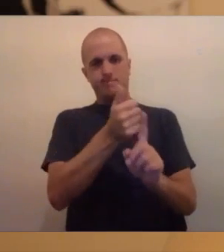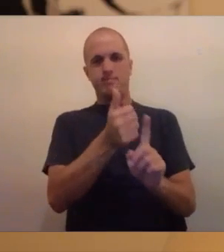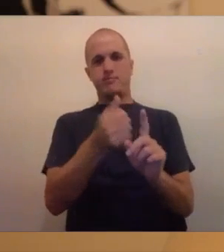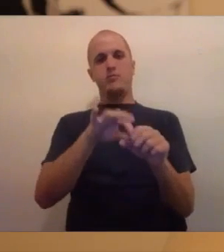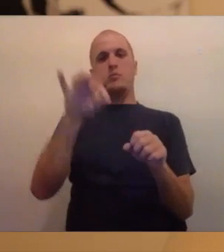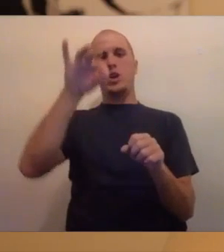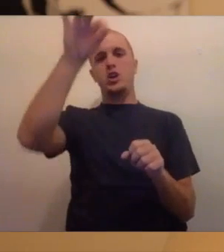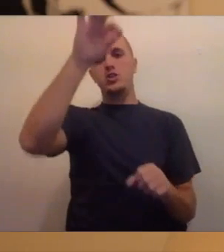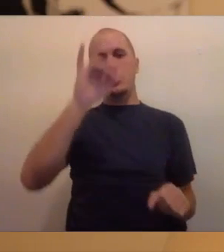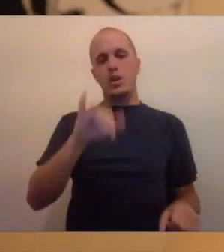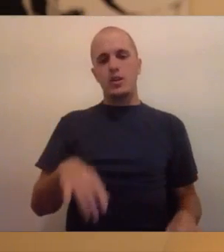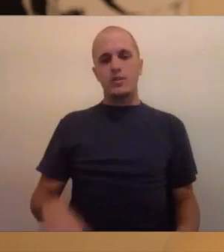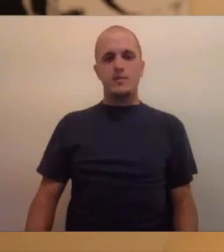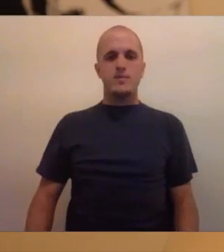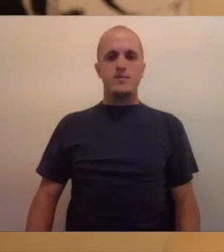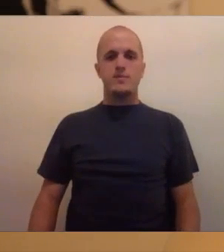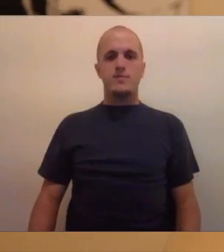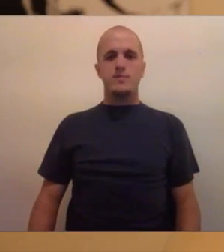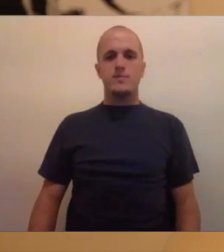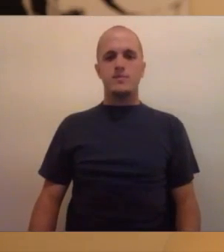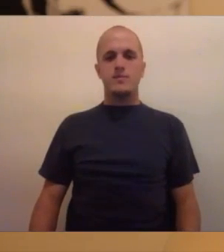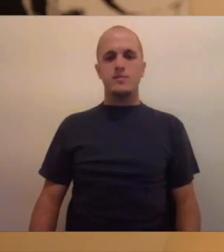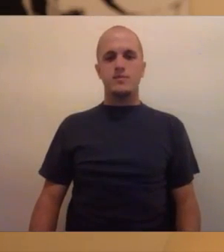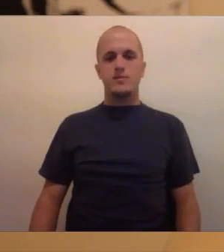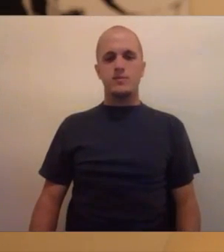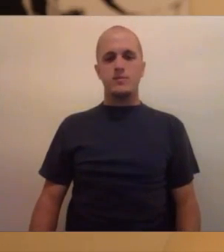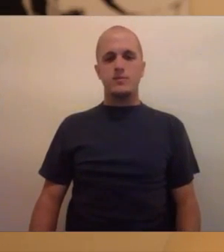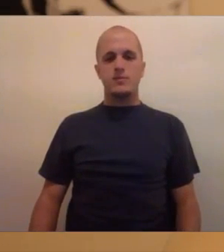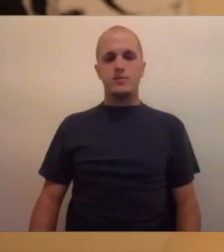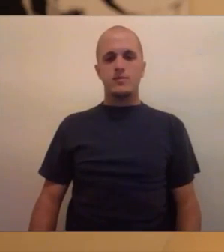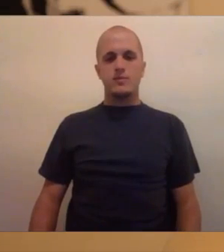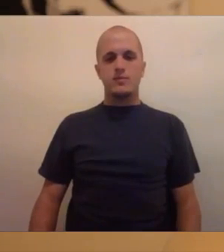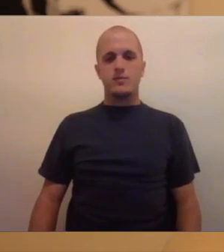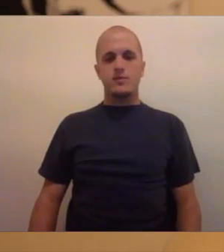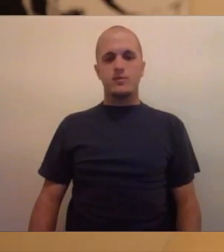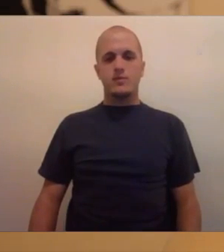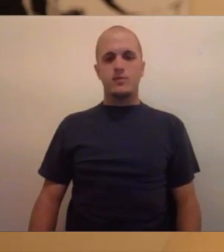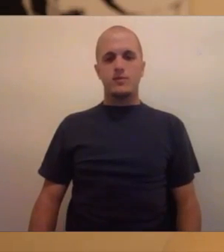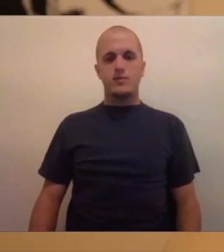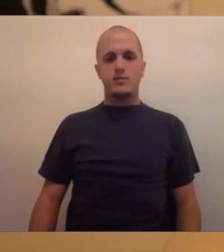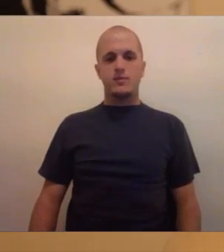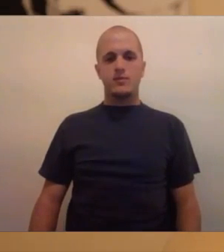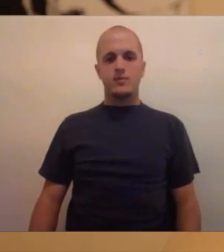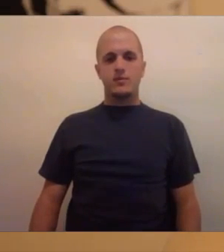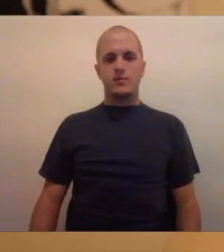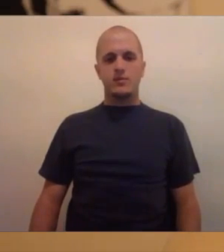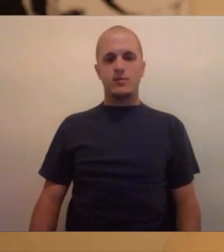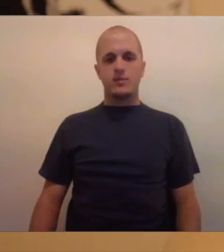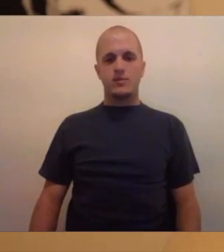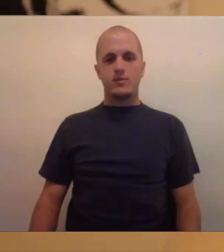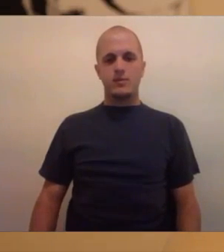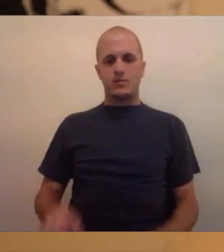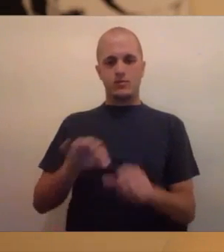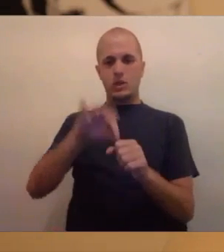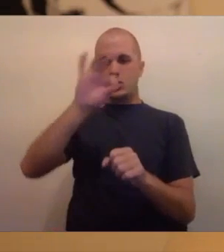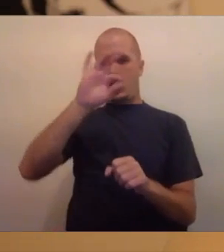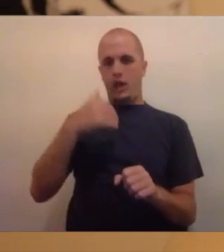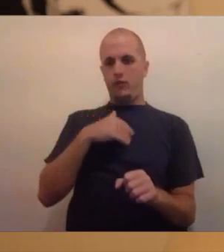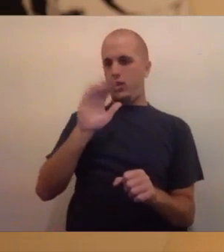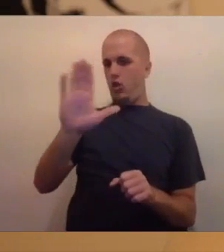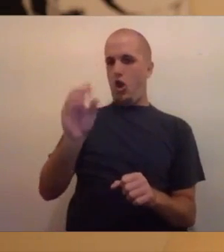It is a hidden secret. That is spirituality. Spirituality has